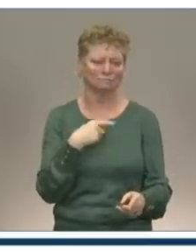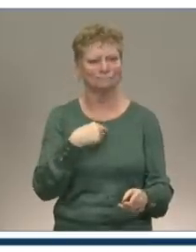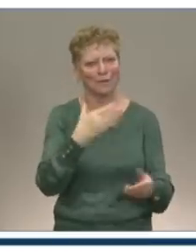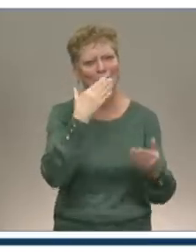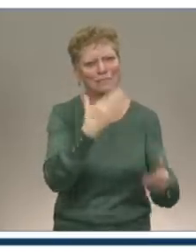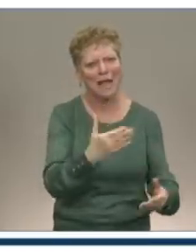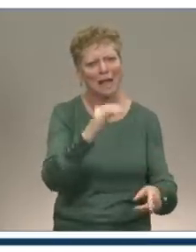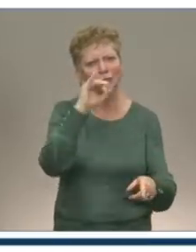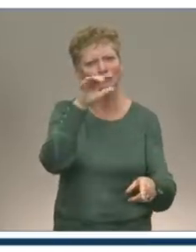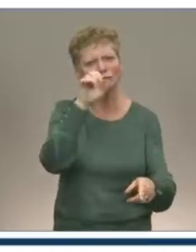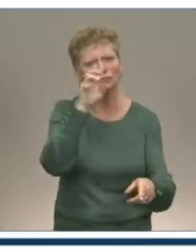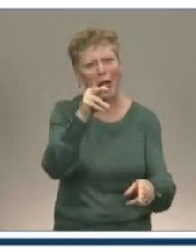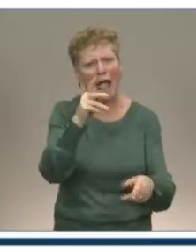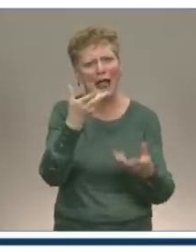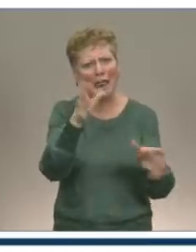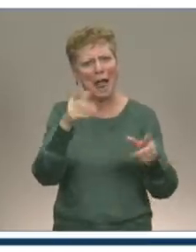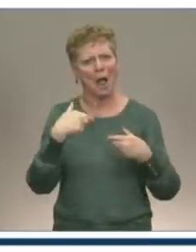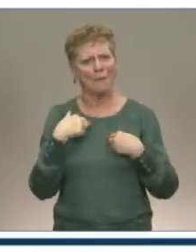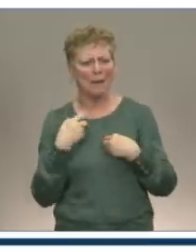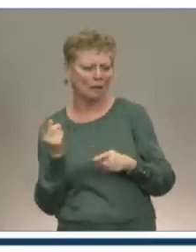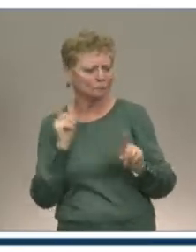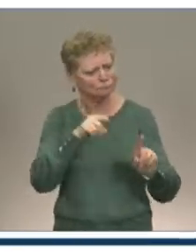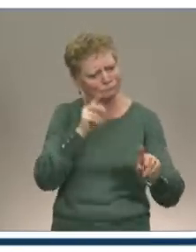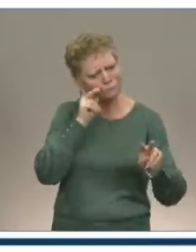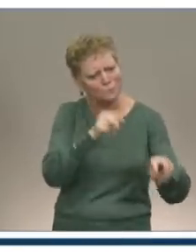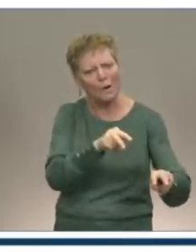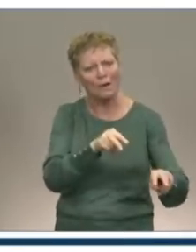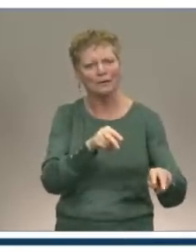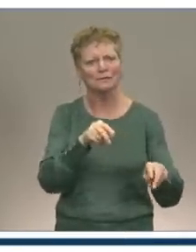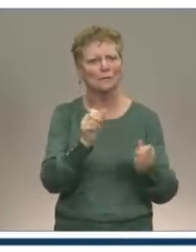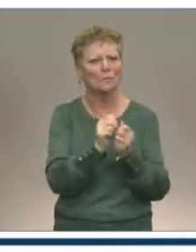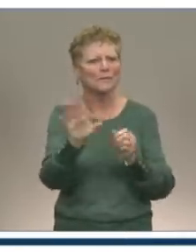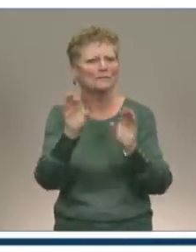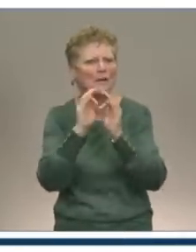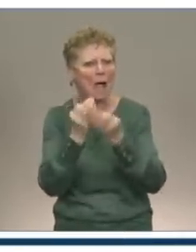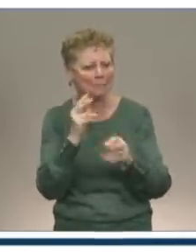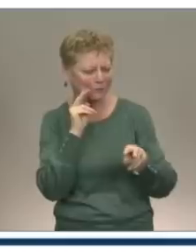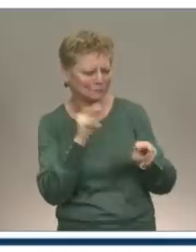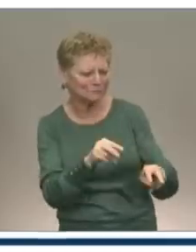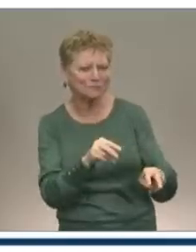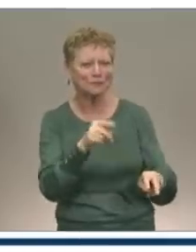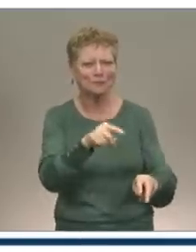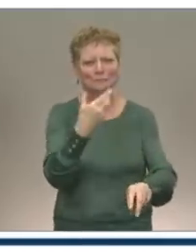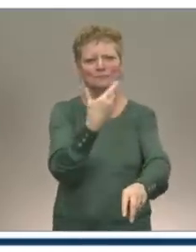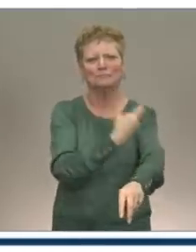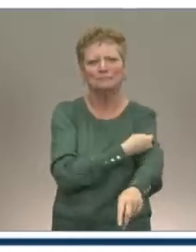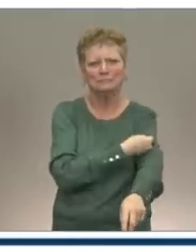for allowing me to join them for another um milestone uh and in our vaccine rollout